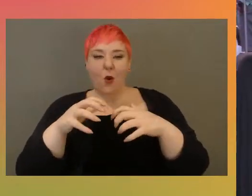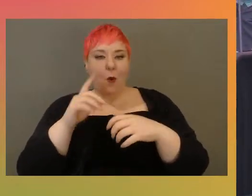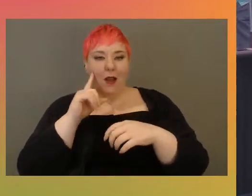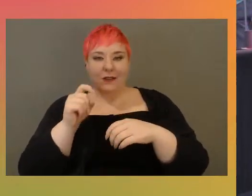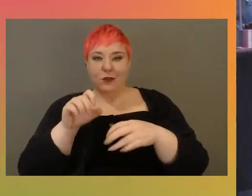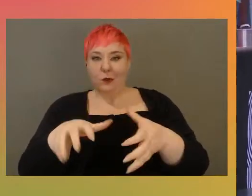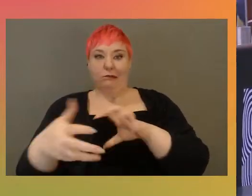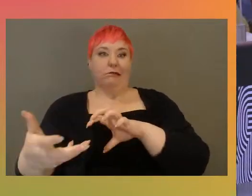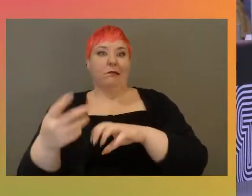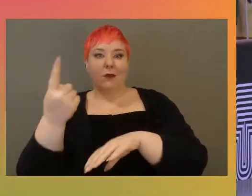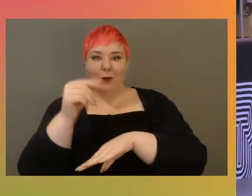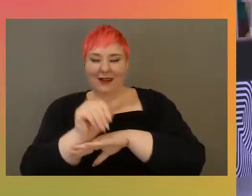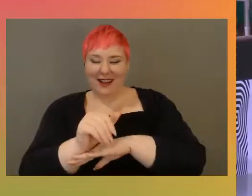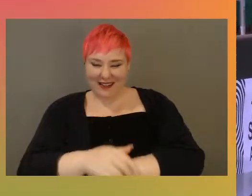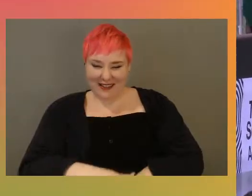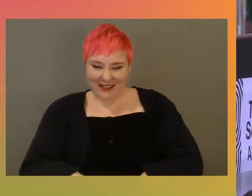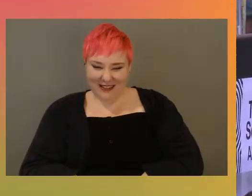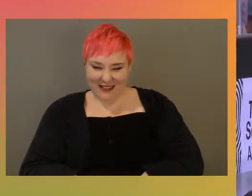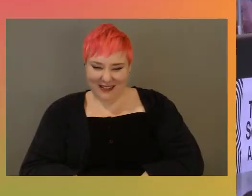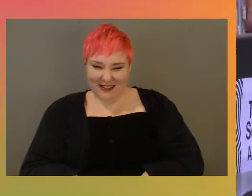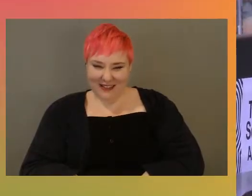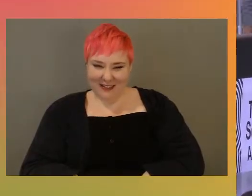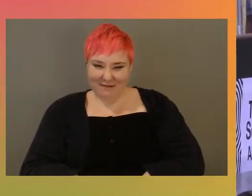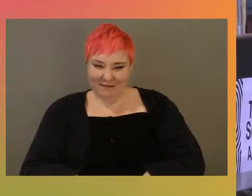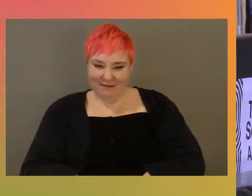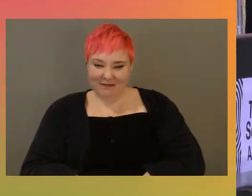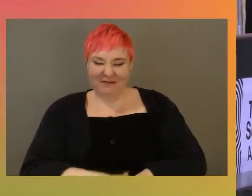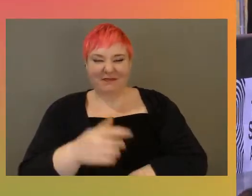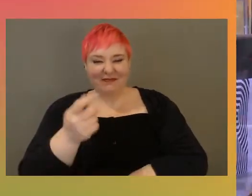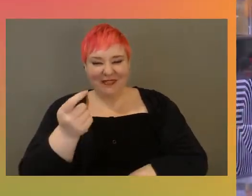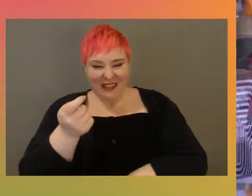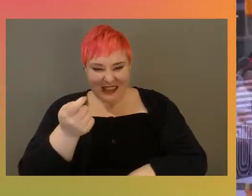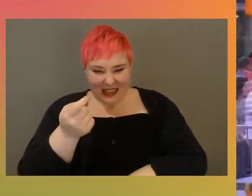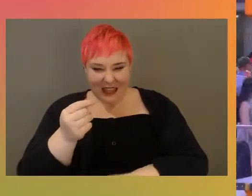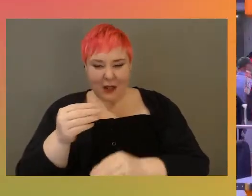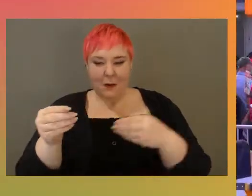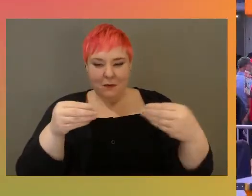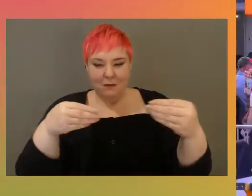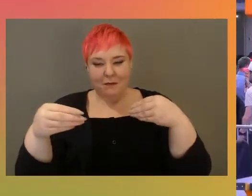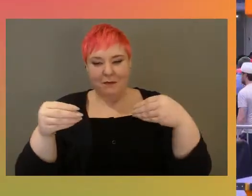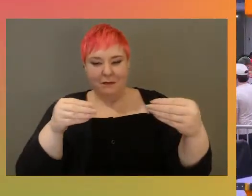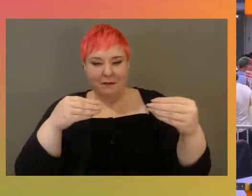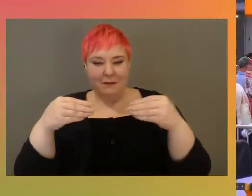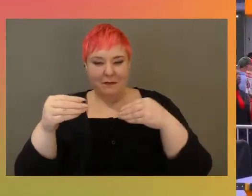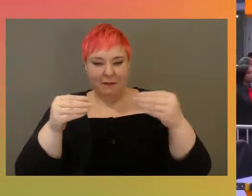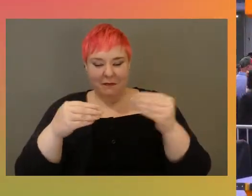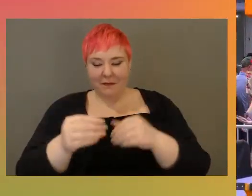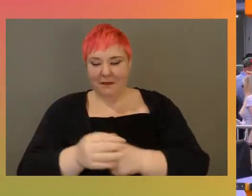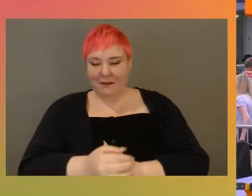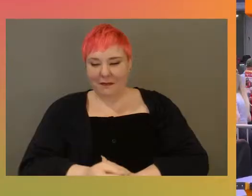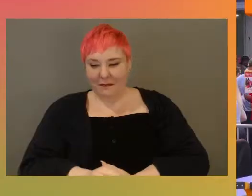WE ARE ALL TIGHT IN DIFFERENT AREAS. DON'T FORCE IT, RIGHT? A LOT OF YOU SPENT MANY DECADES CREATING THAT STIFFNESS. YOU DON'T WANT TO UNDO IT IN